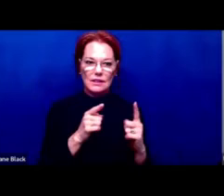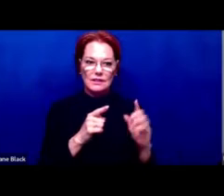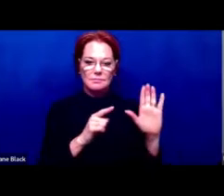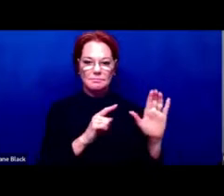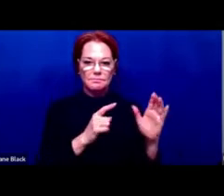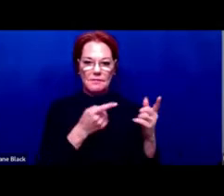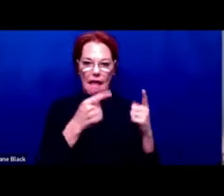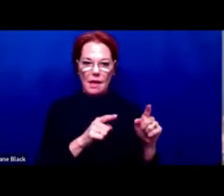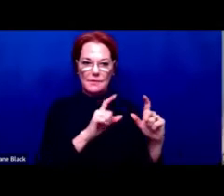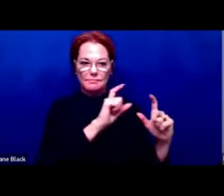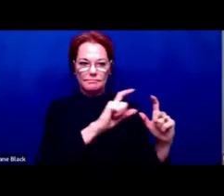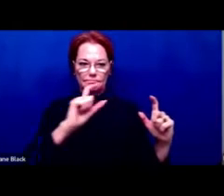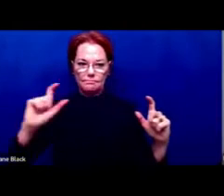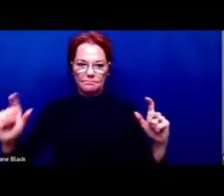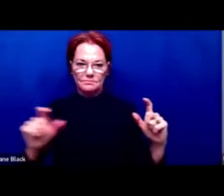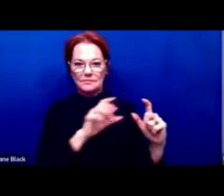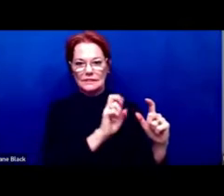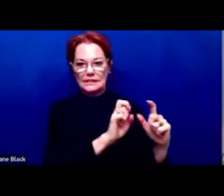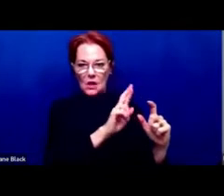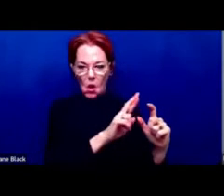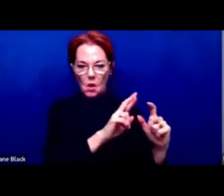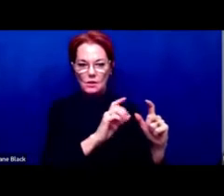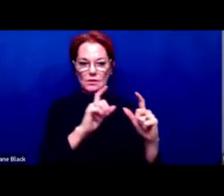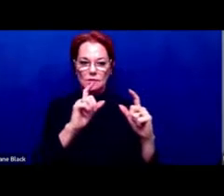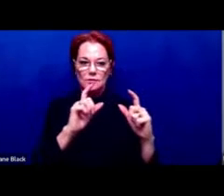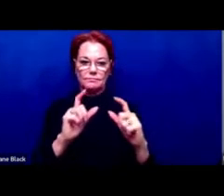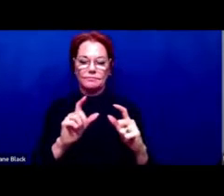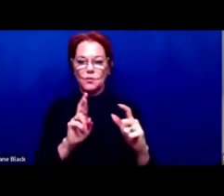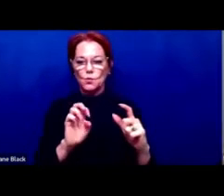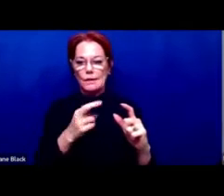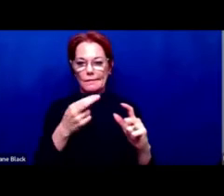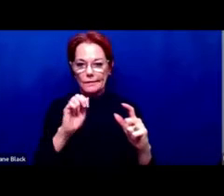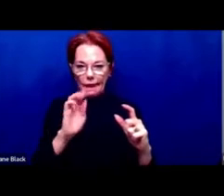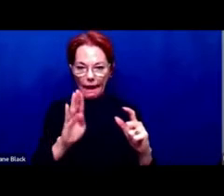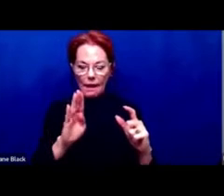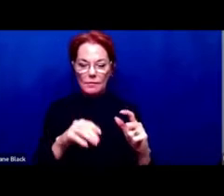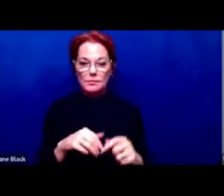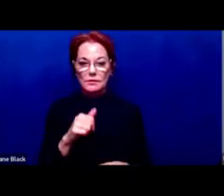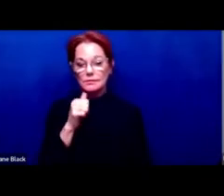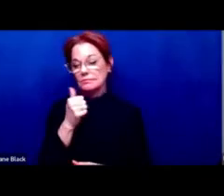care to acute, re going to rehab, not everyone gets, has a